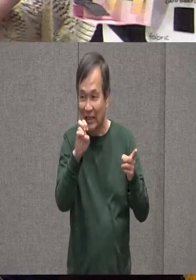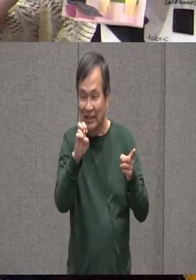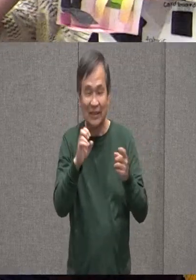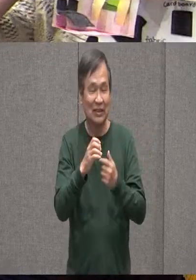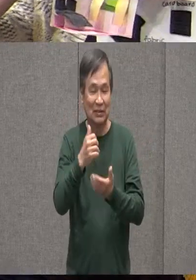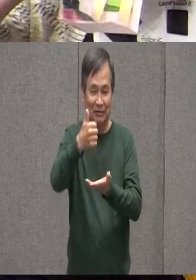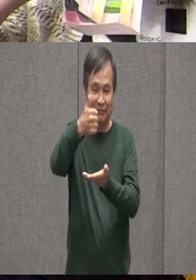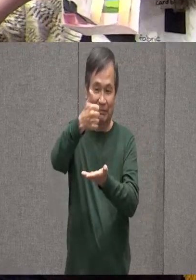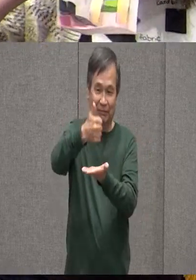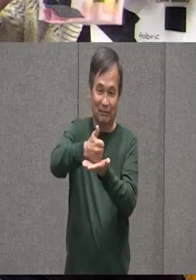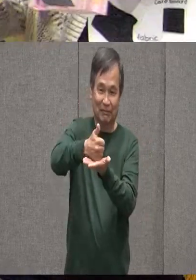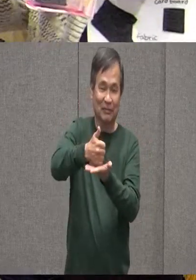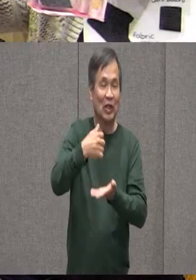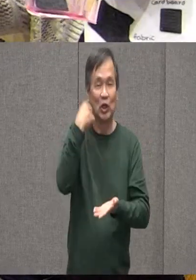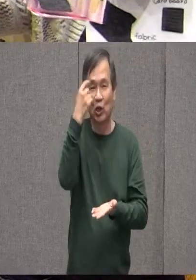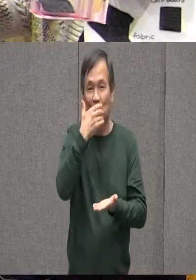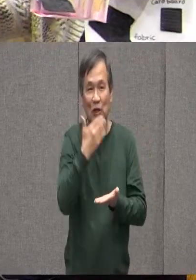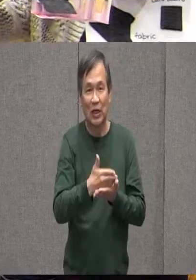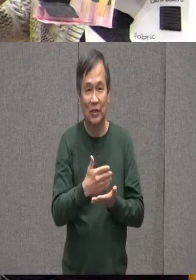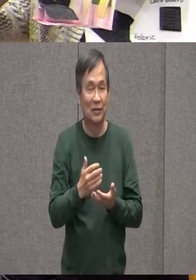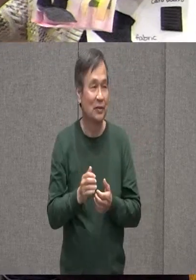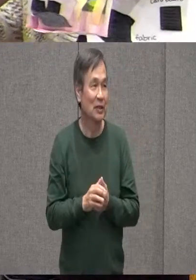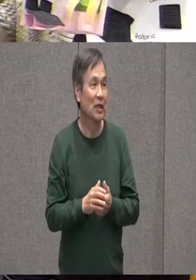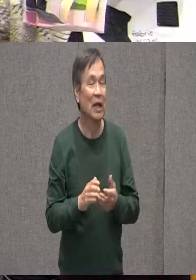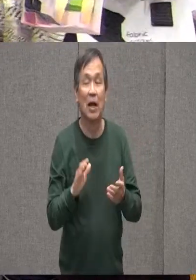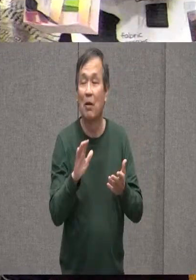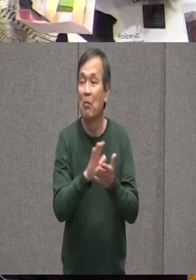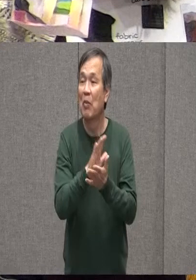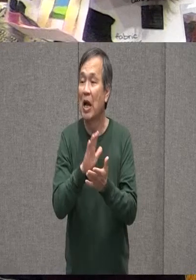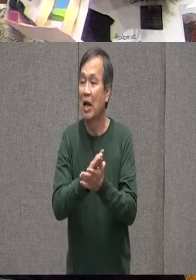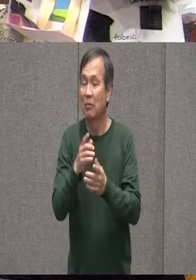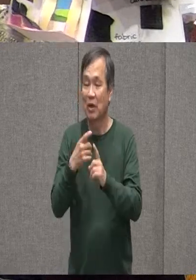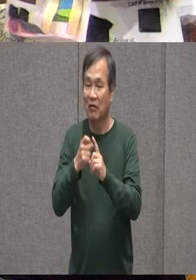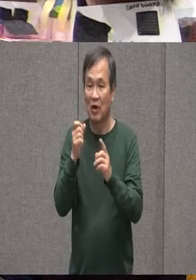it was really pretty. - Cute. And I use little paper scraps to make little books and a bookshelf.